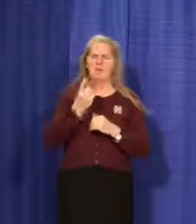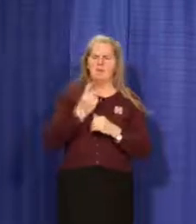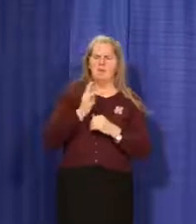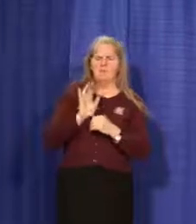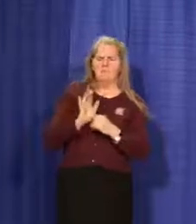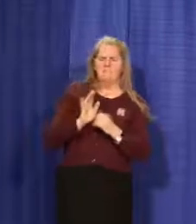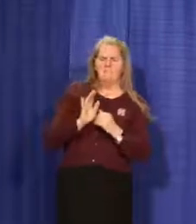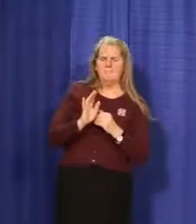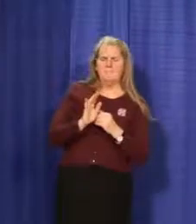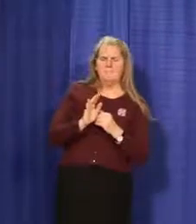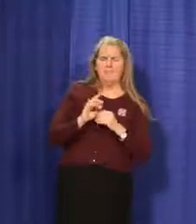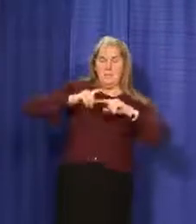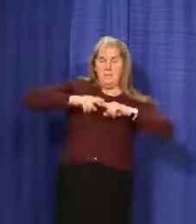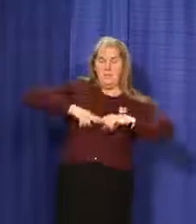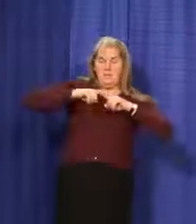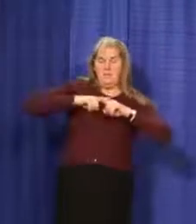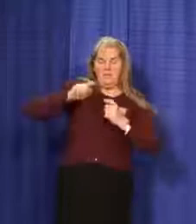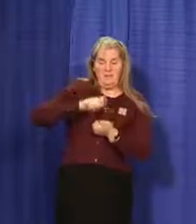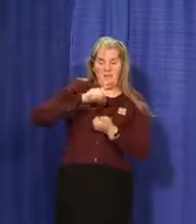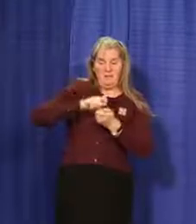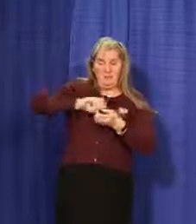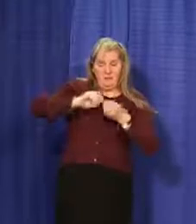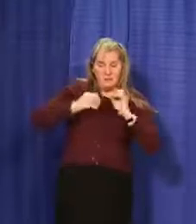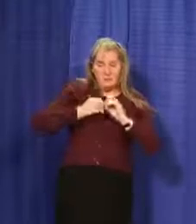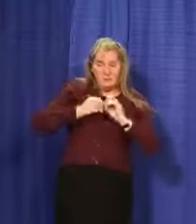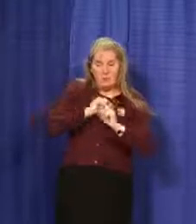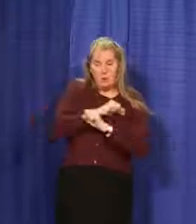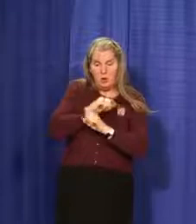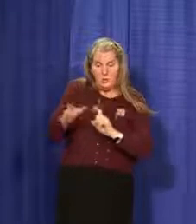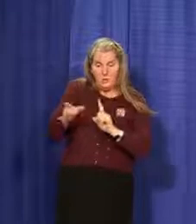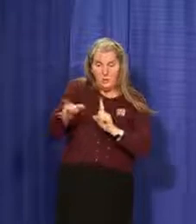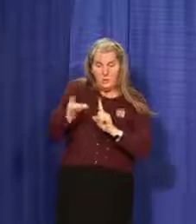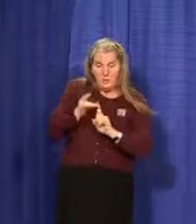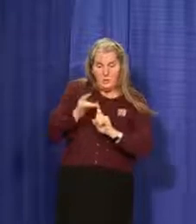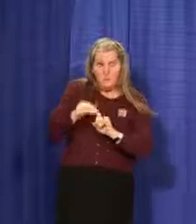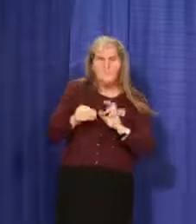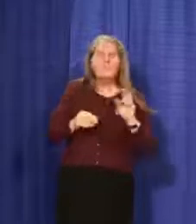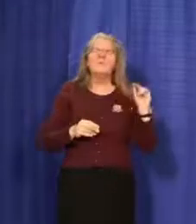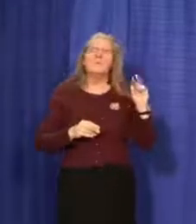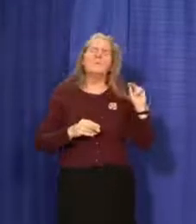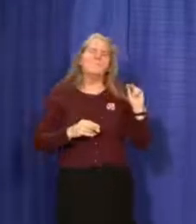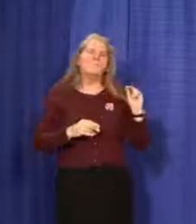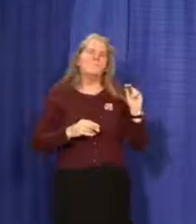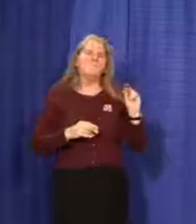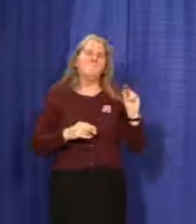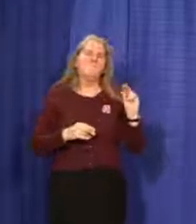asking is, does it depend on a number? No, it does not depend on a